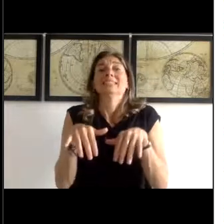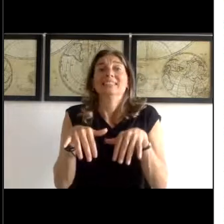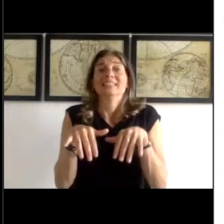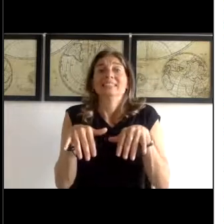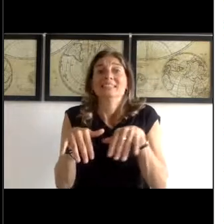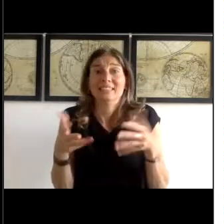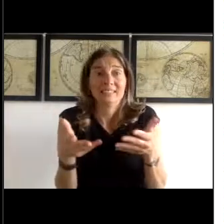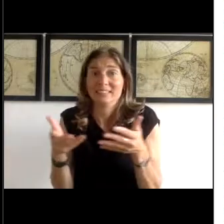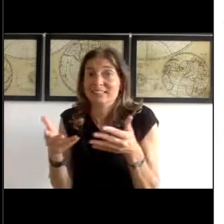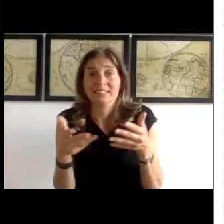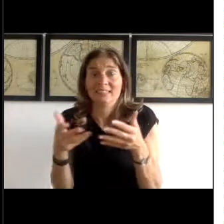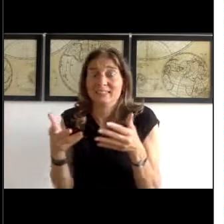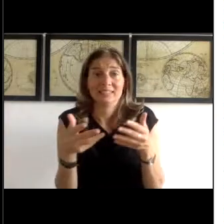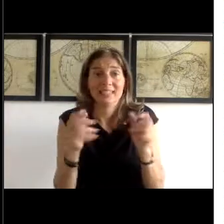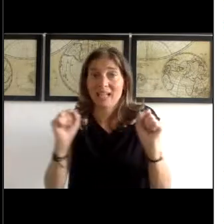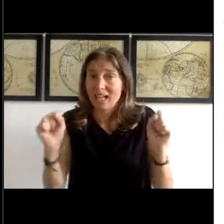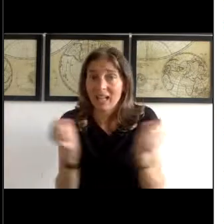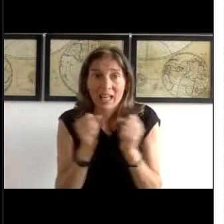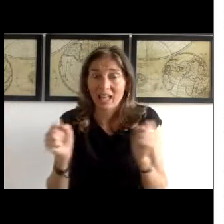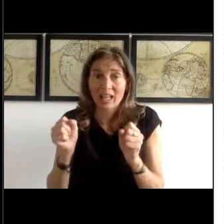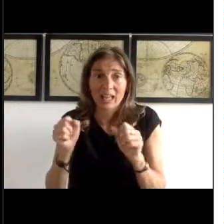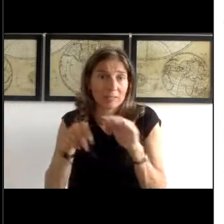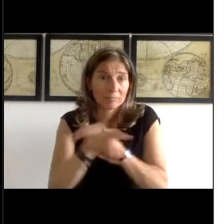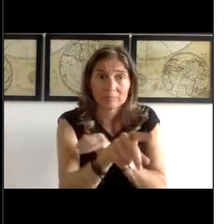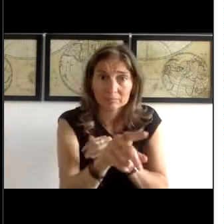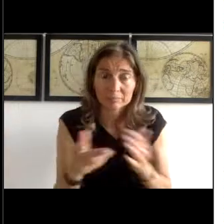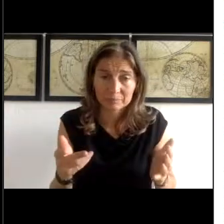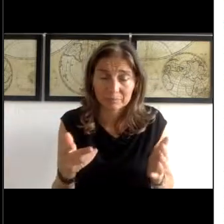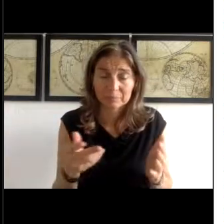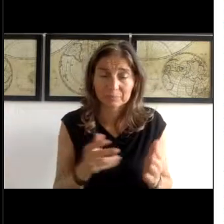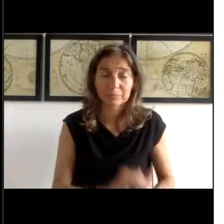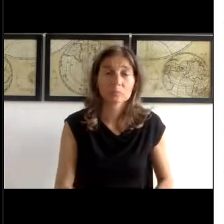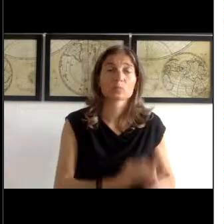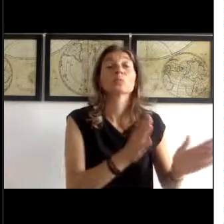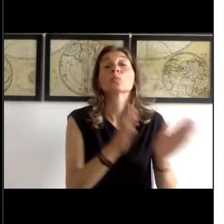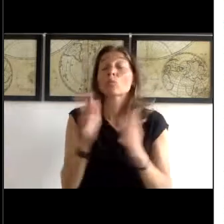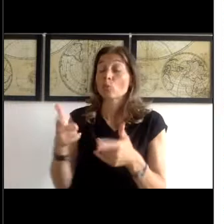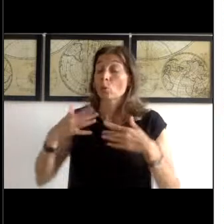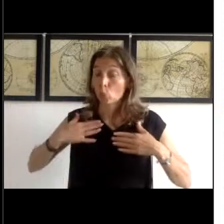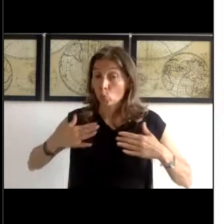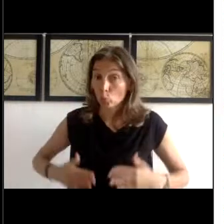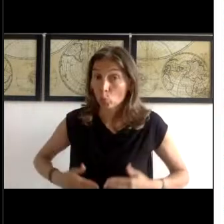But, it just needs a mechanism and financial support to be done.